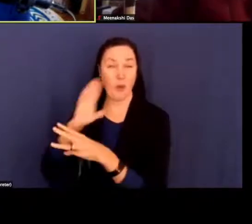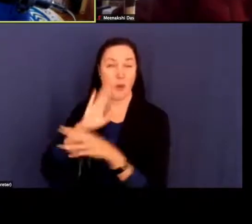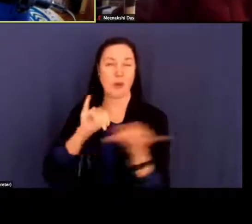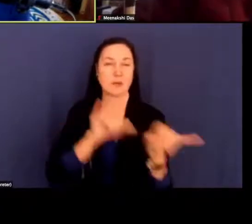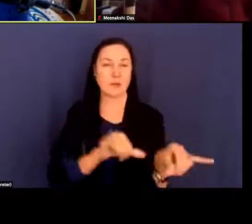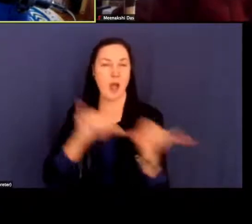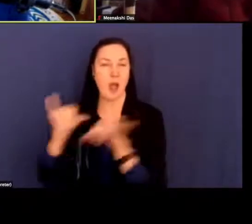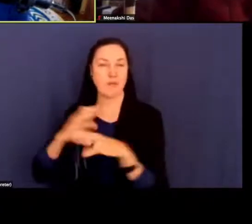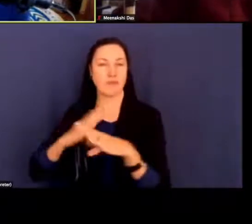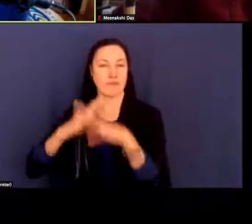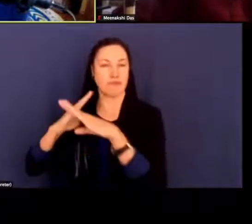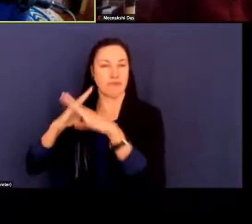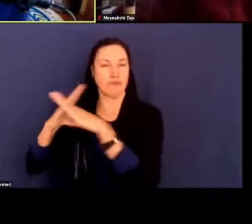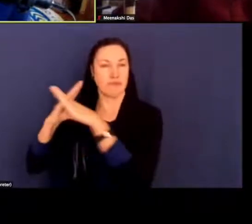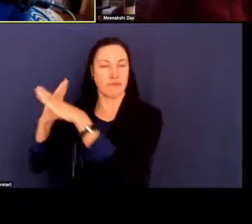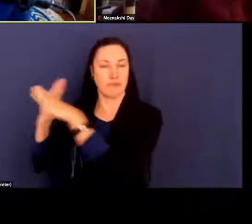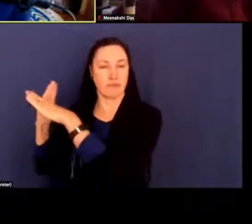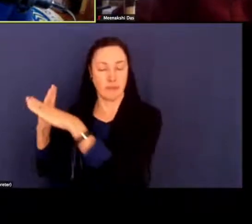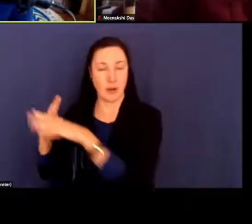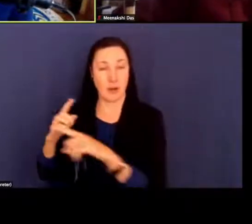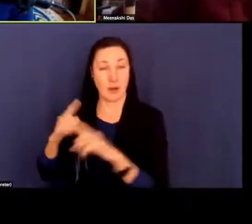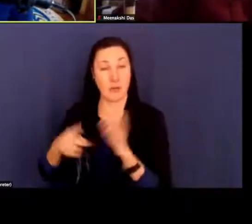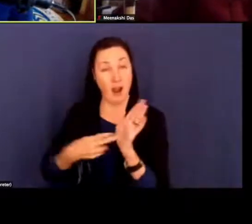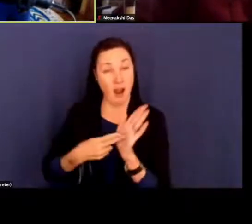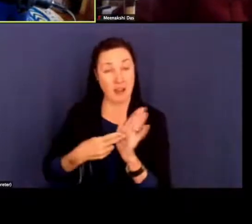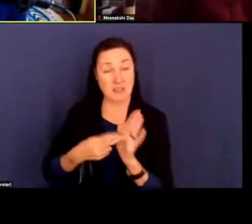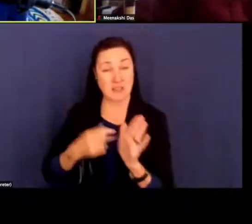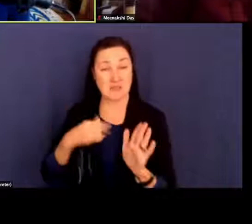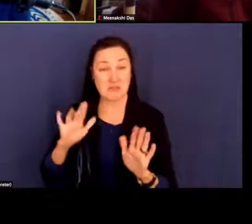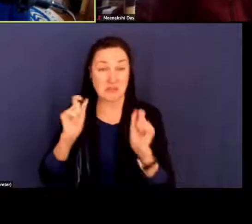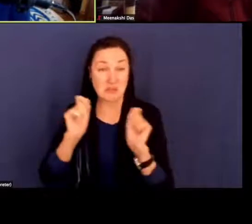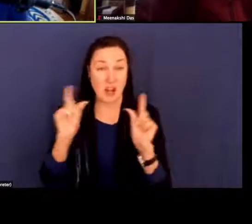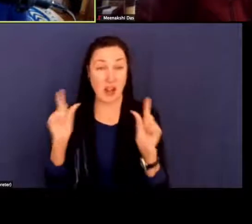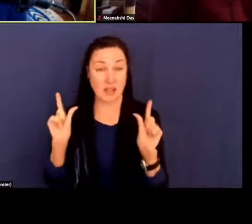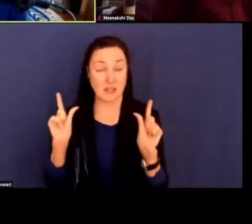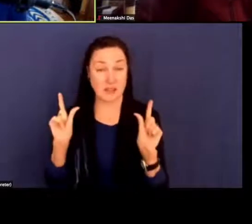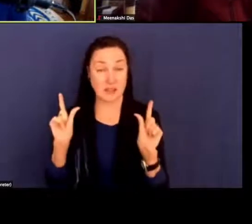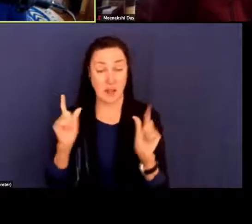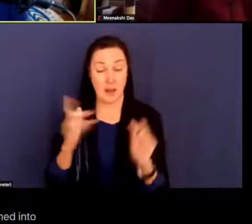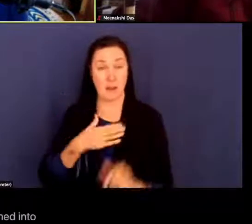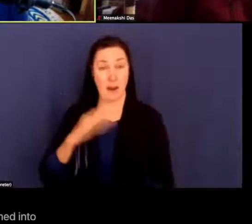really pleasantly surprised at least with the one company that I've been working with since we are